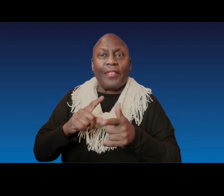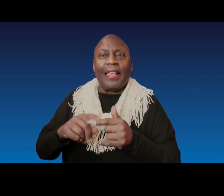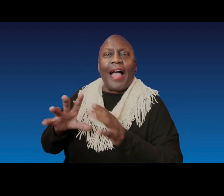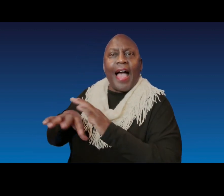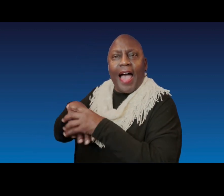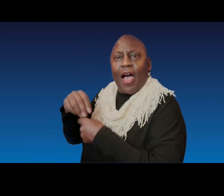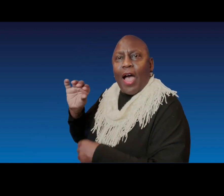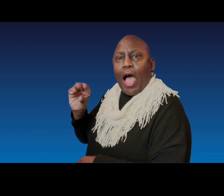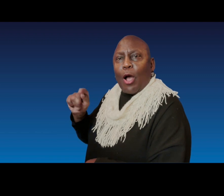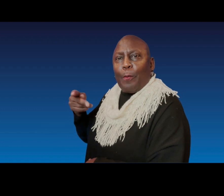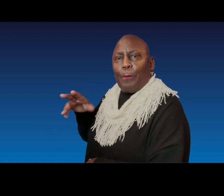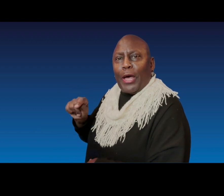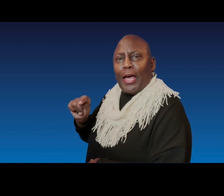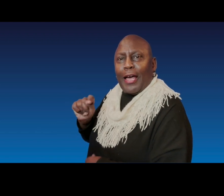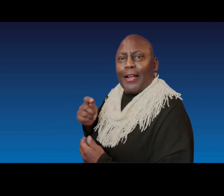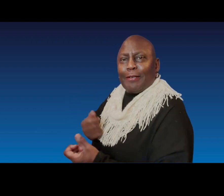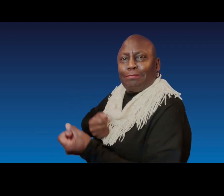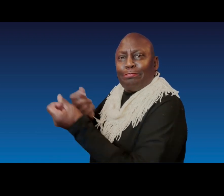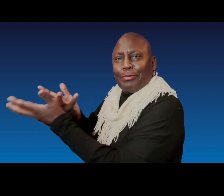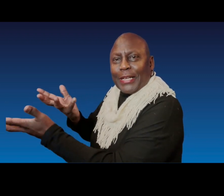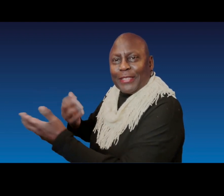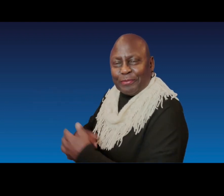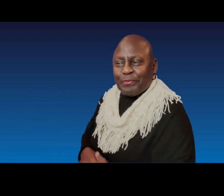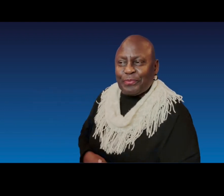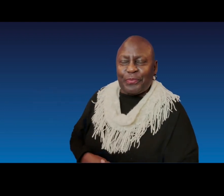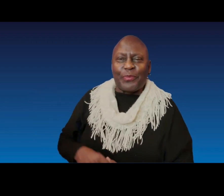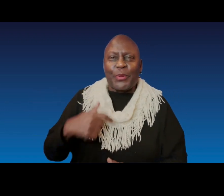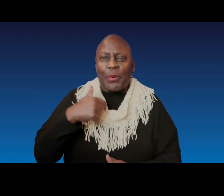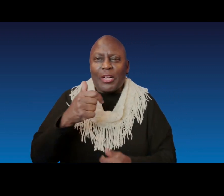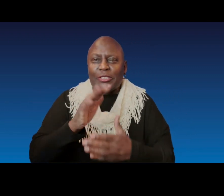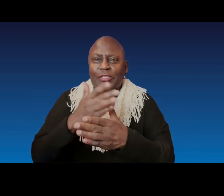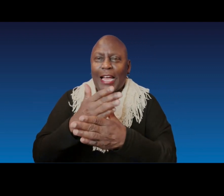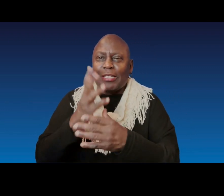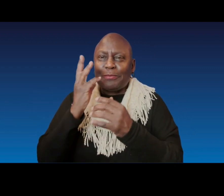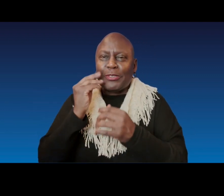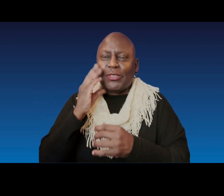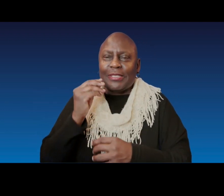Over time, as it accumulates the input, it then provides output.